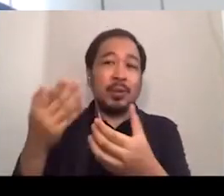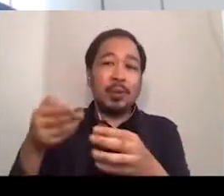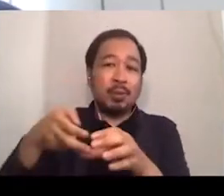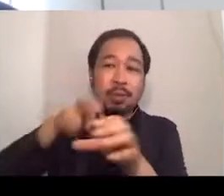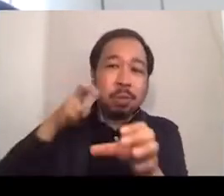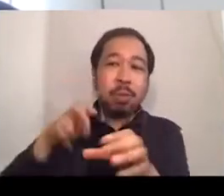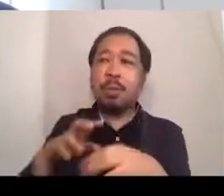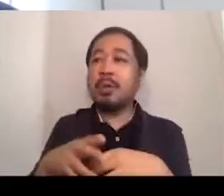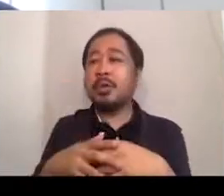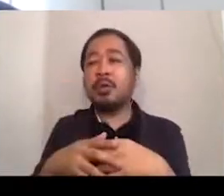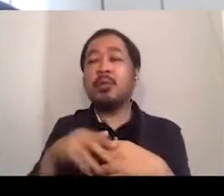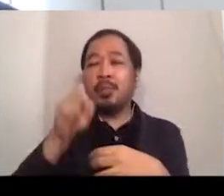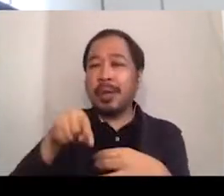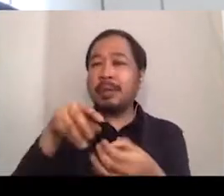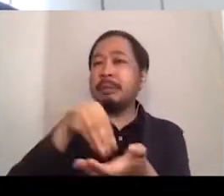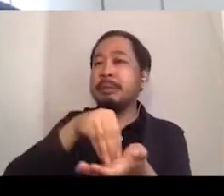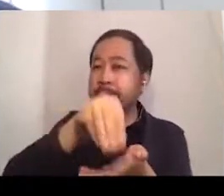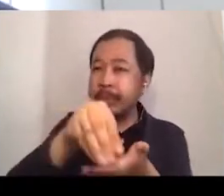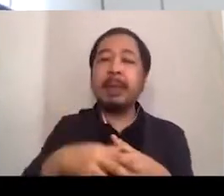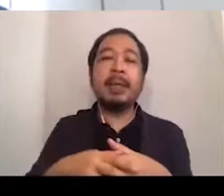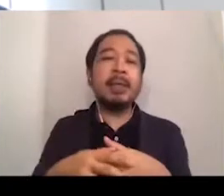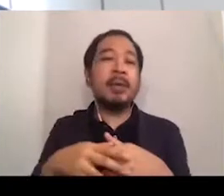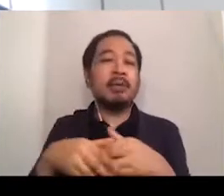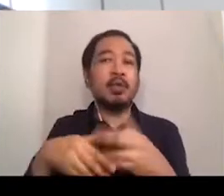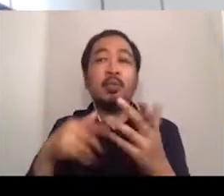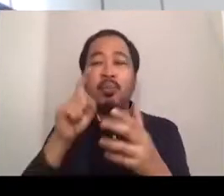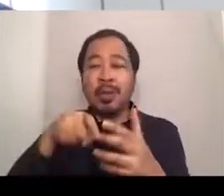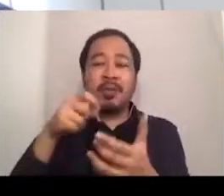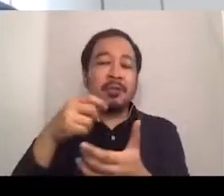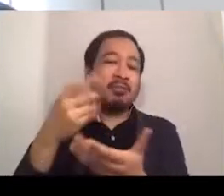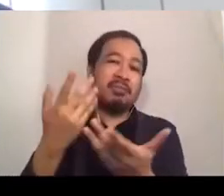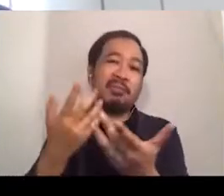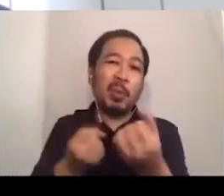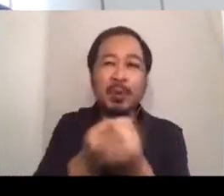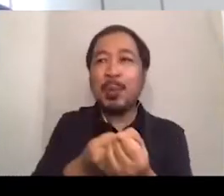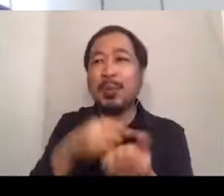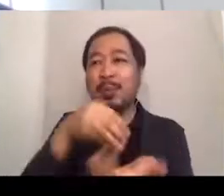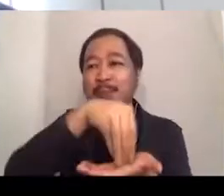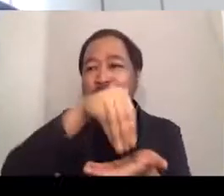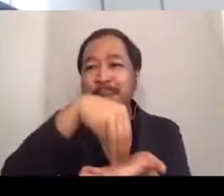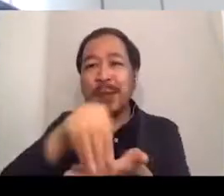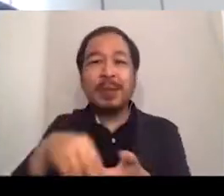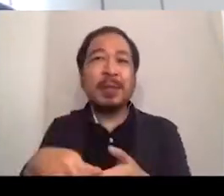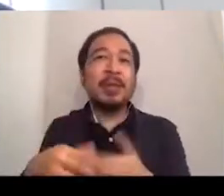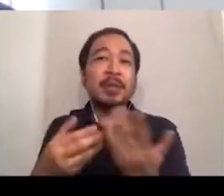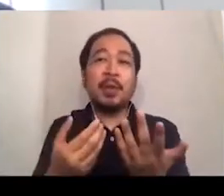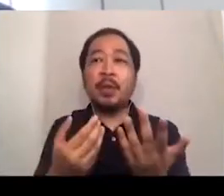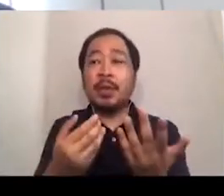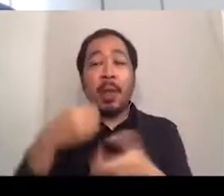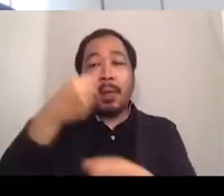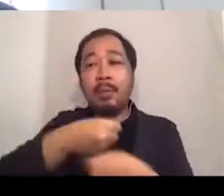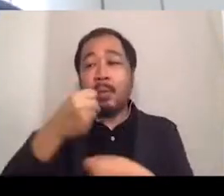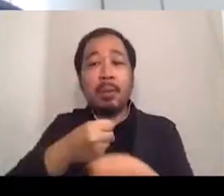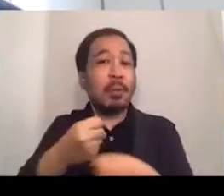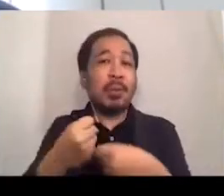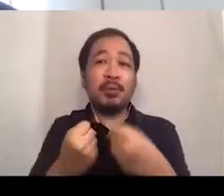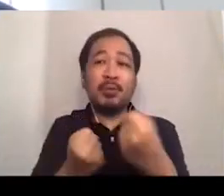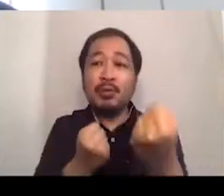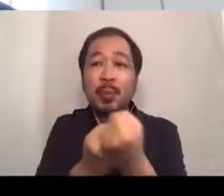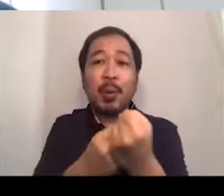employment support policies and legislation against disability discrimination and unreasonable dismissal are established,